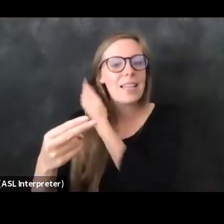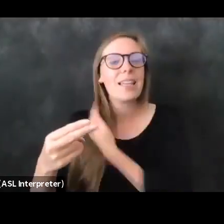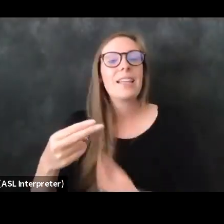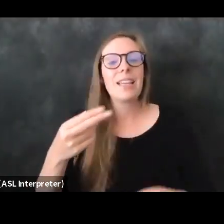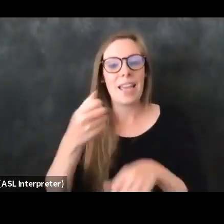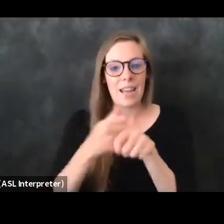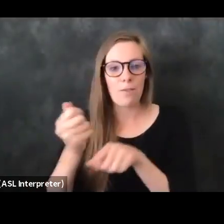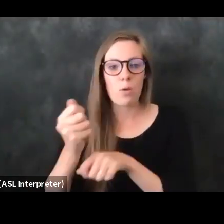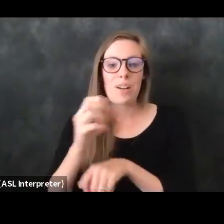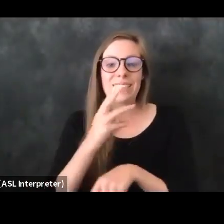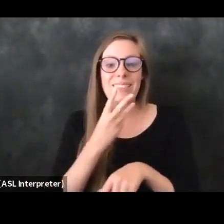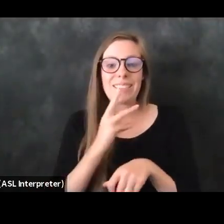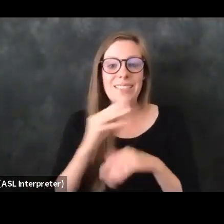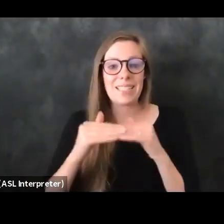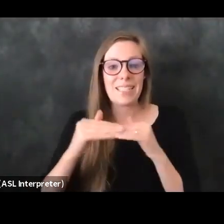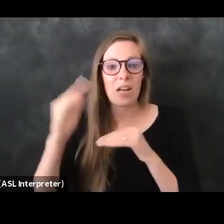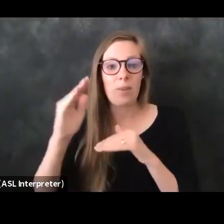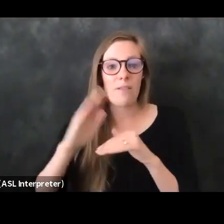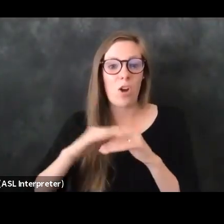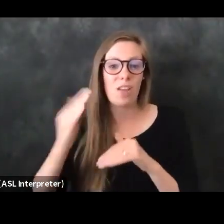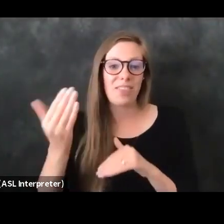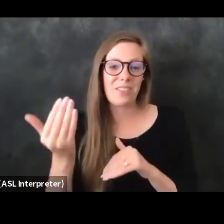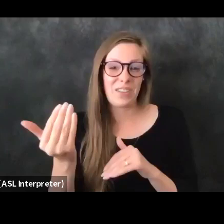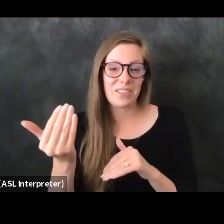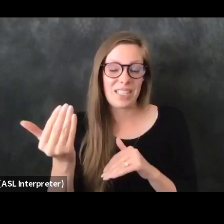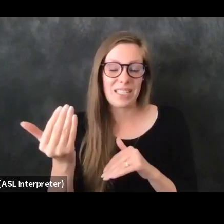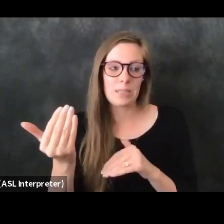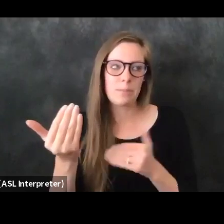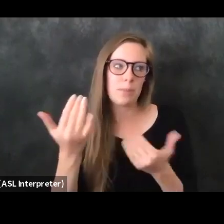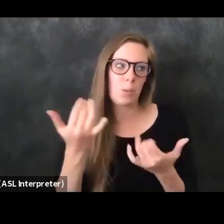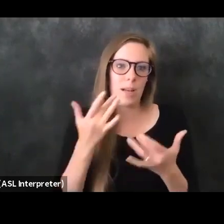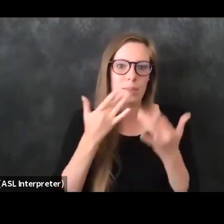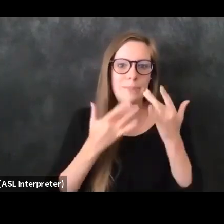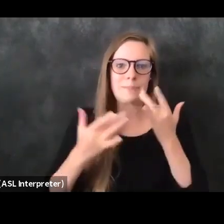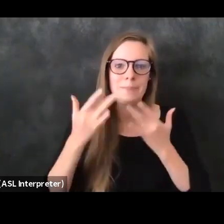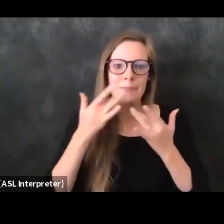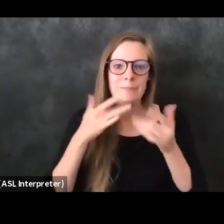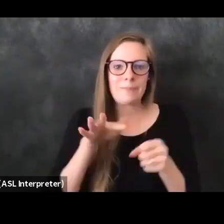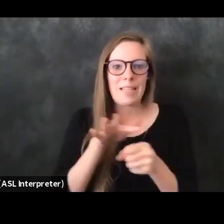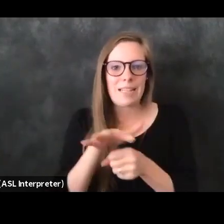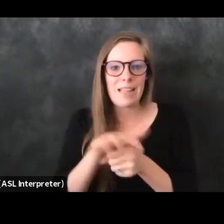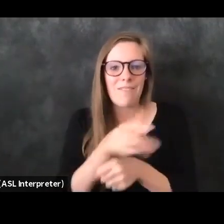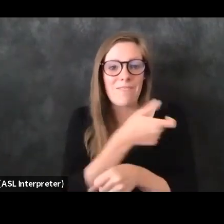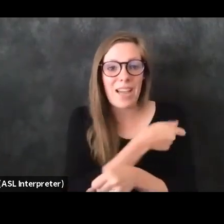15th, while also dealing with the supply shortage. As the supervisors made clear in their